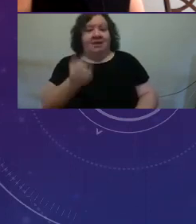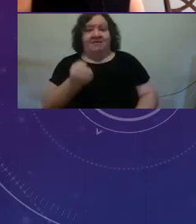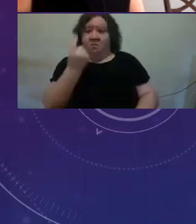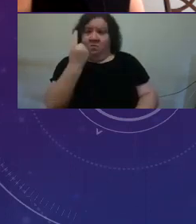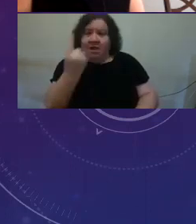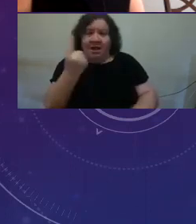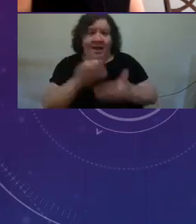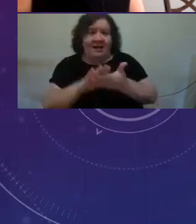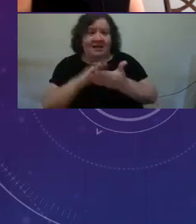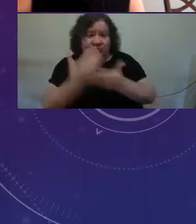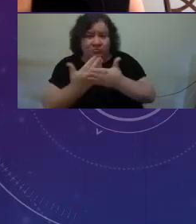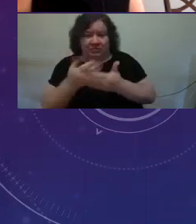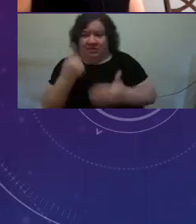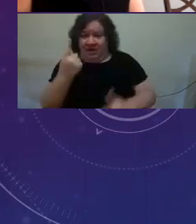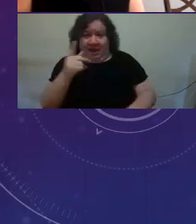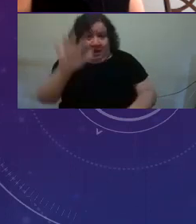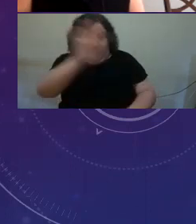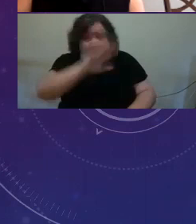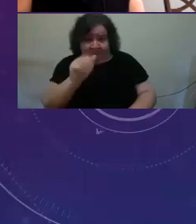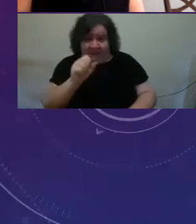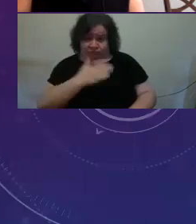Braille teacher who did not know sign language I don't think I could have been